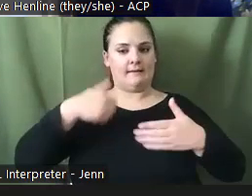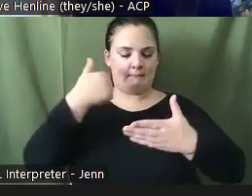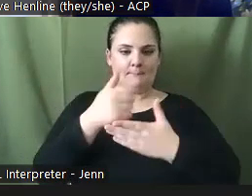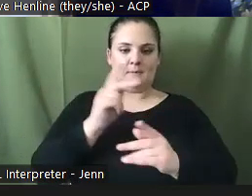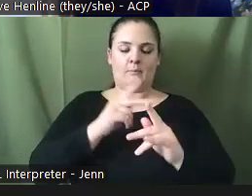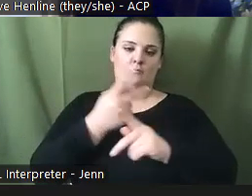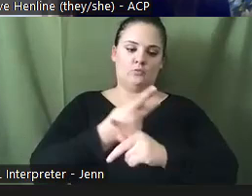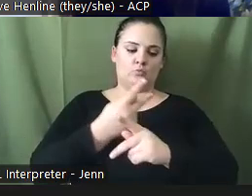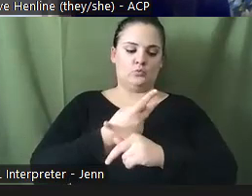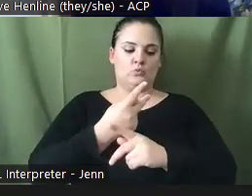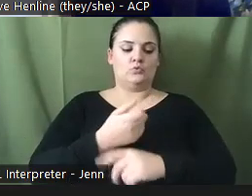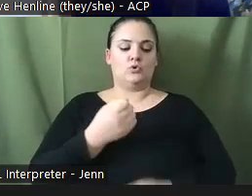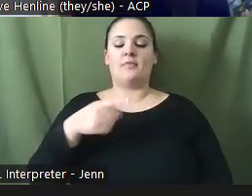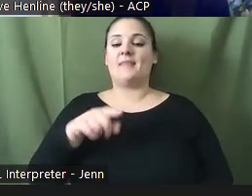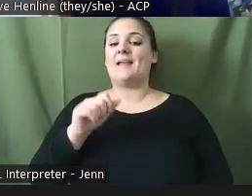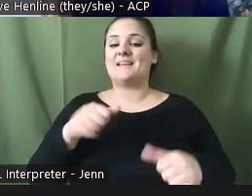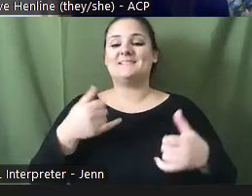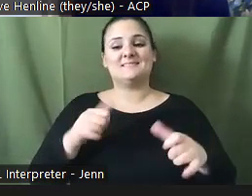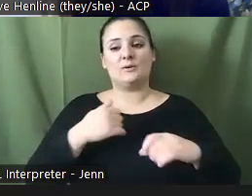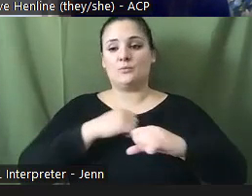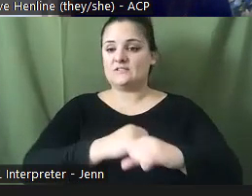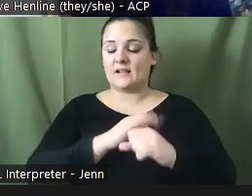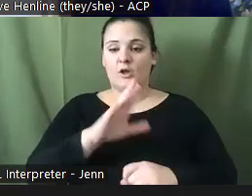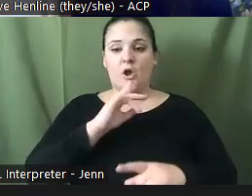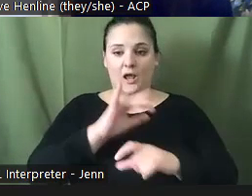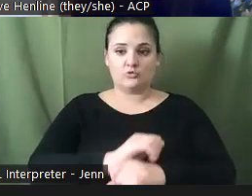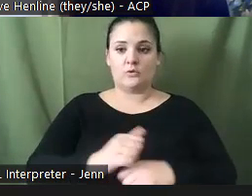so that they can still protect their actual address while being in the program.